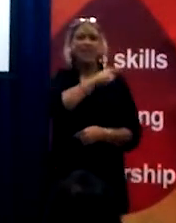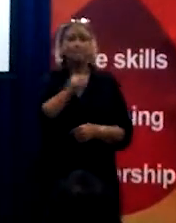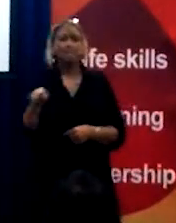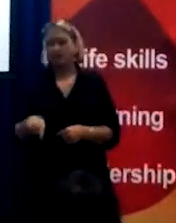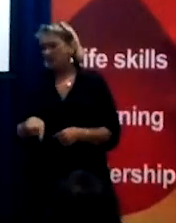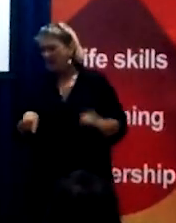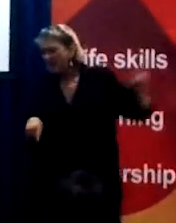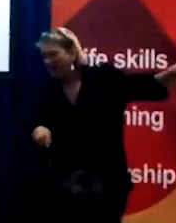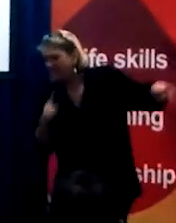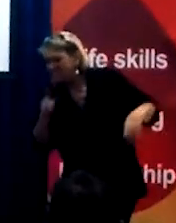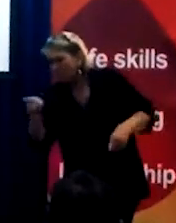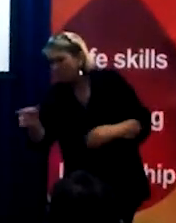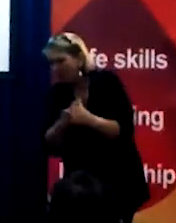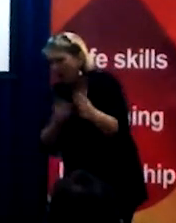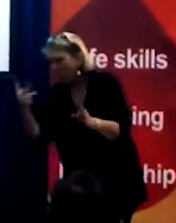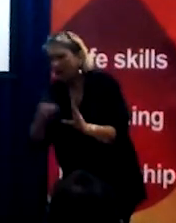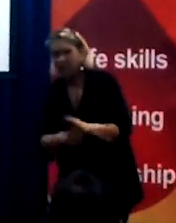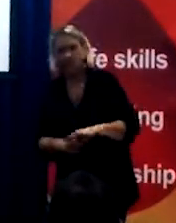We give them a very strong message that Deaf kids can.